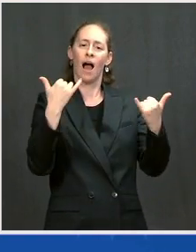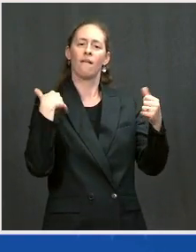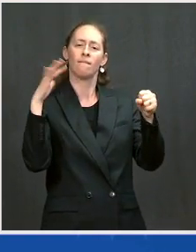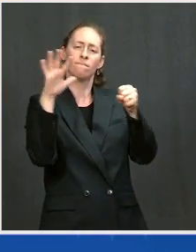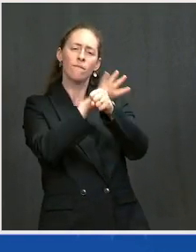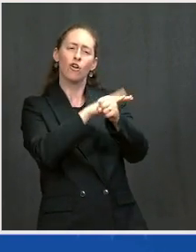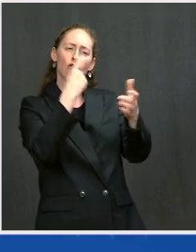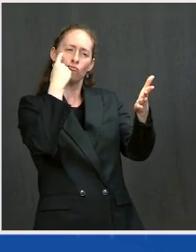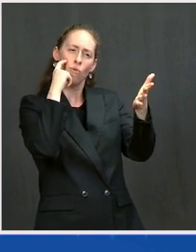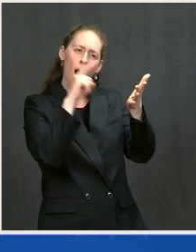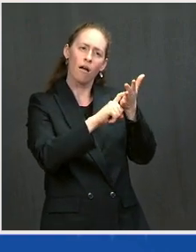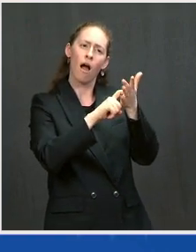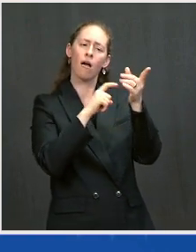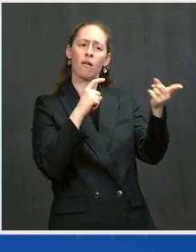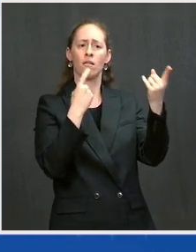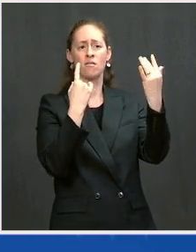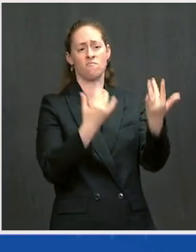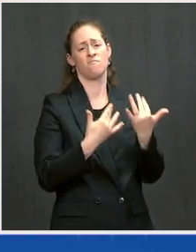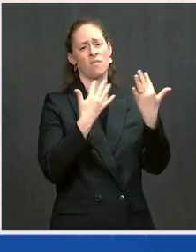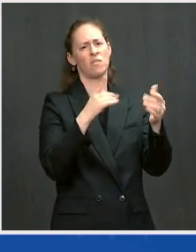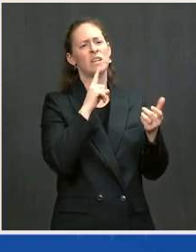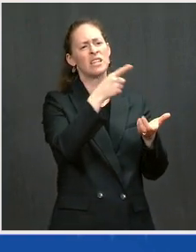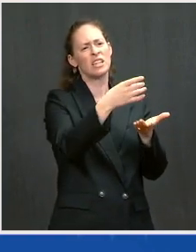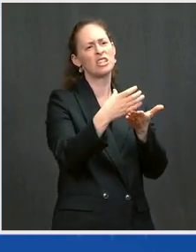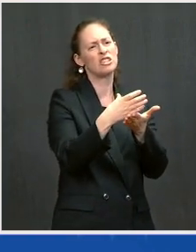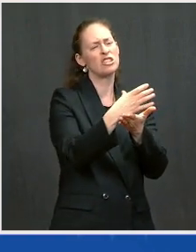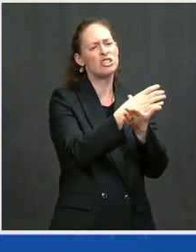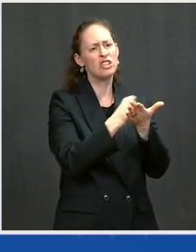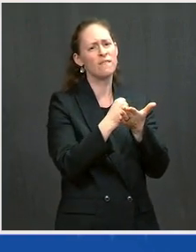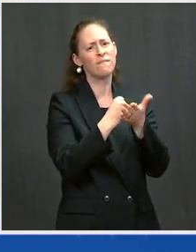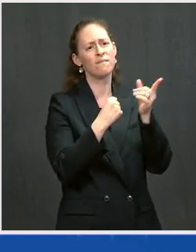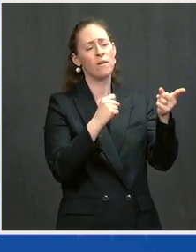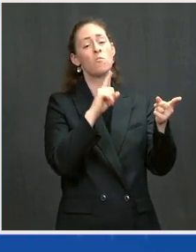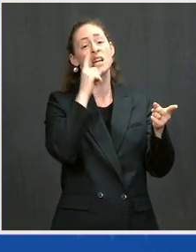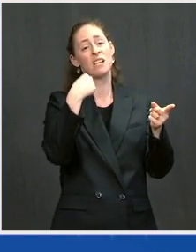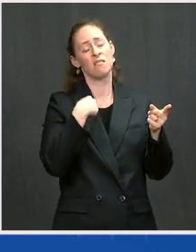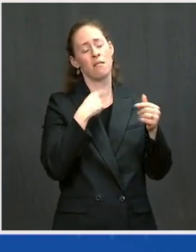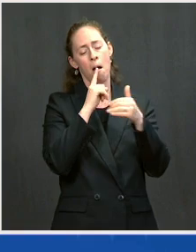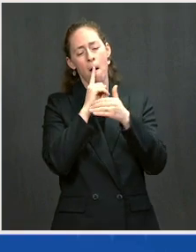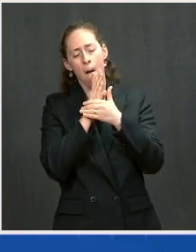Colonel, I’m humbled to have you here today, I really am, along with your loving family